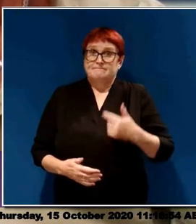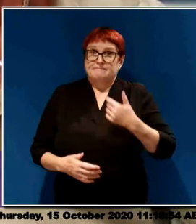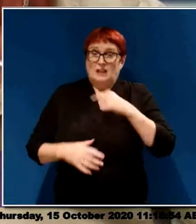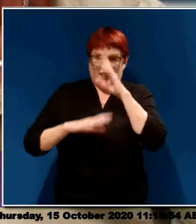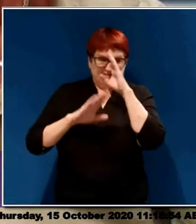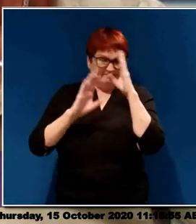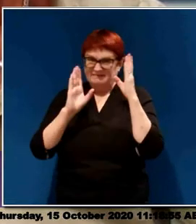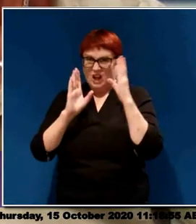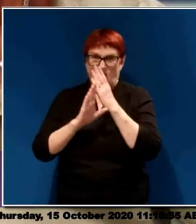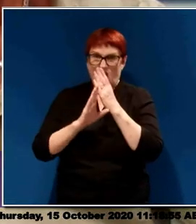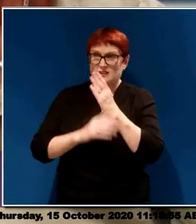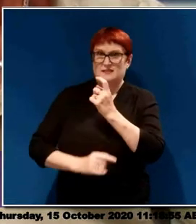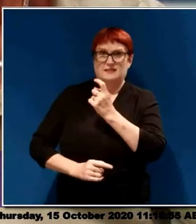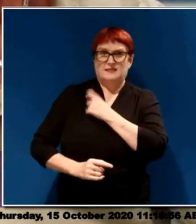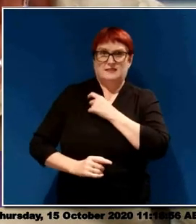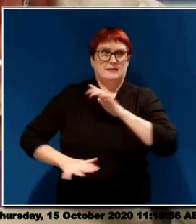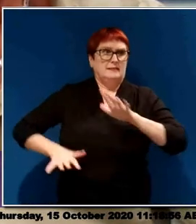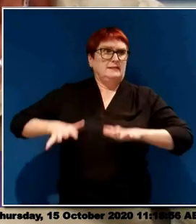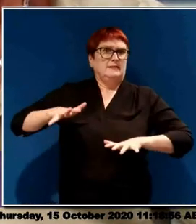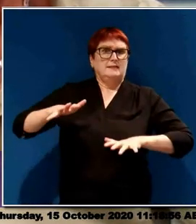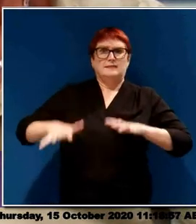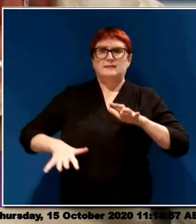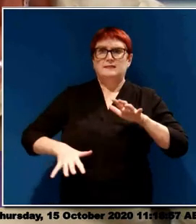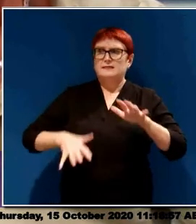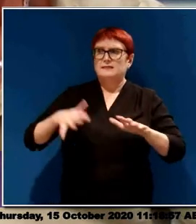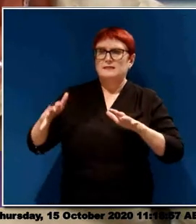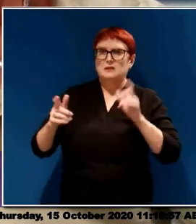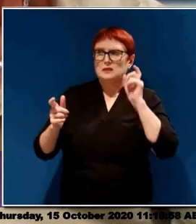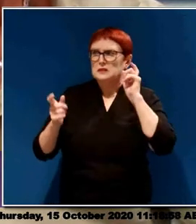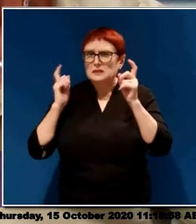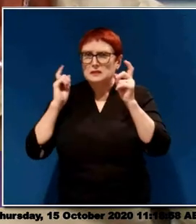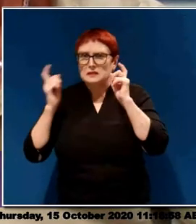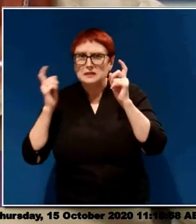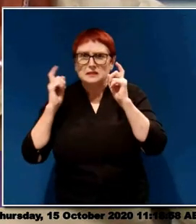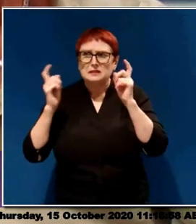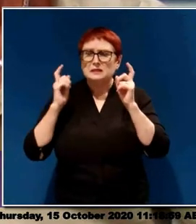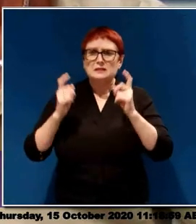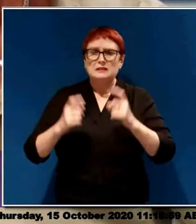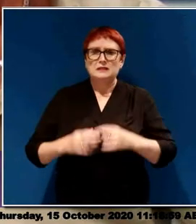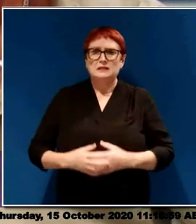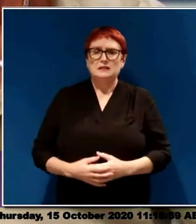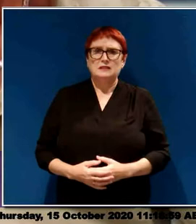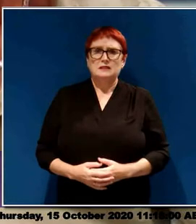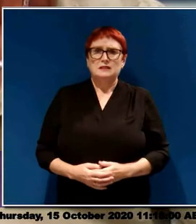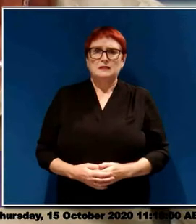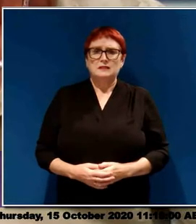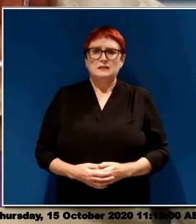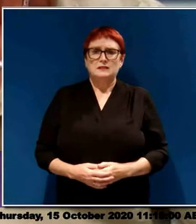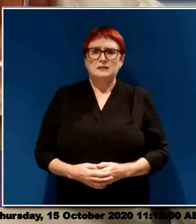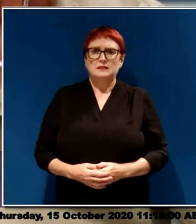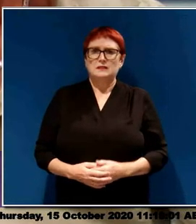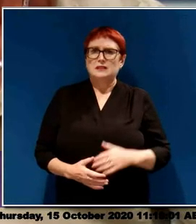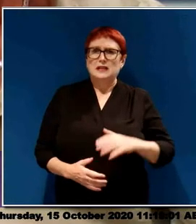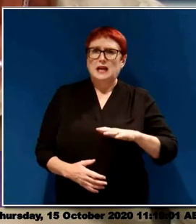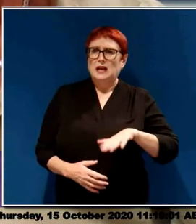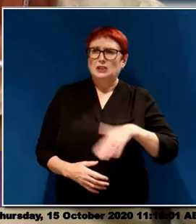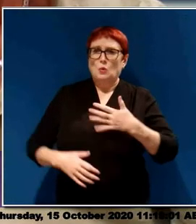and fretting over the thought of, you know, confrontation of any kind. Engaging in conversation?